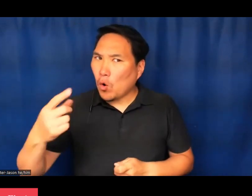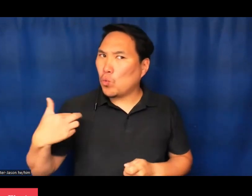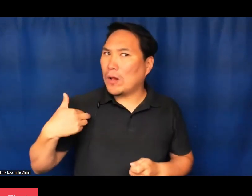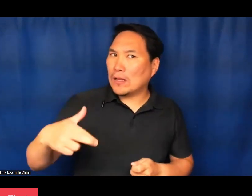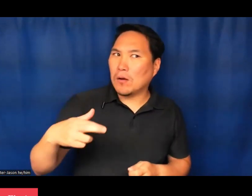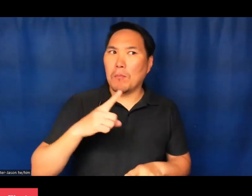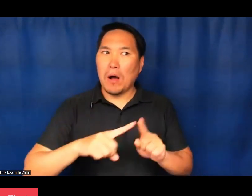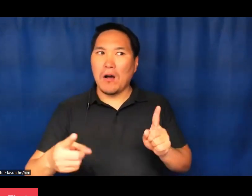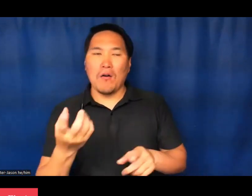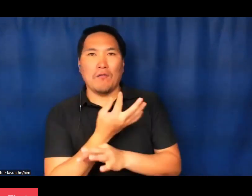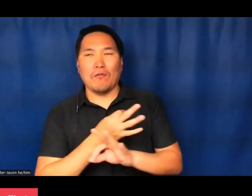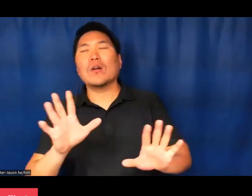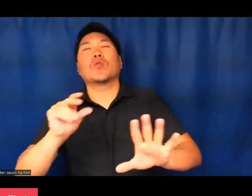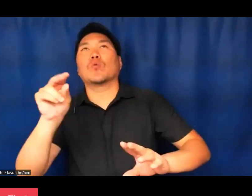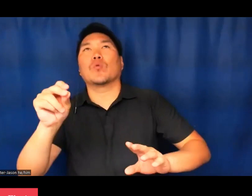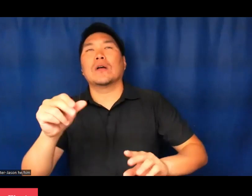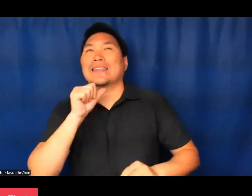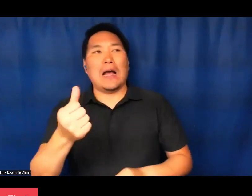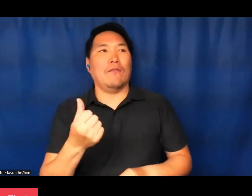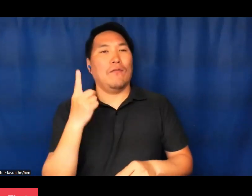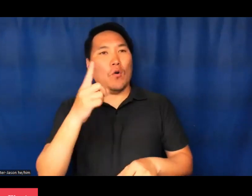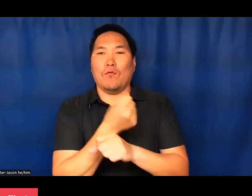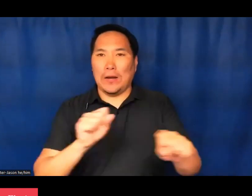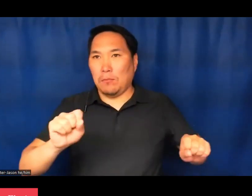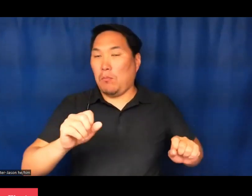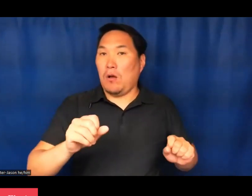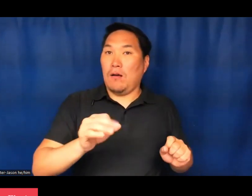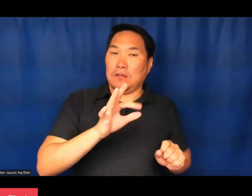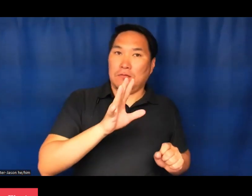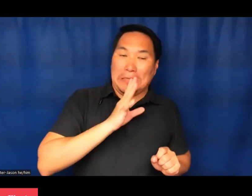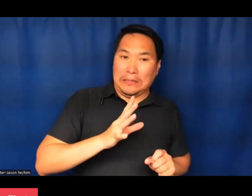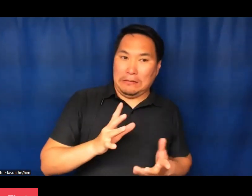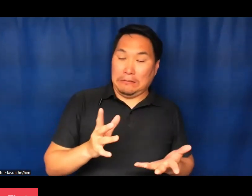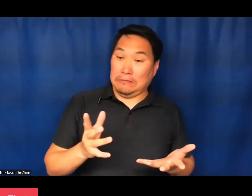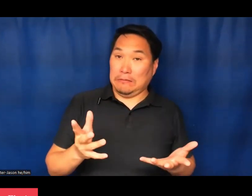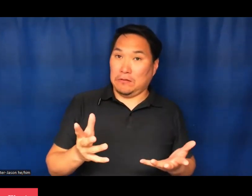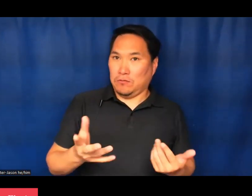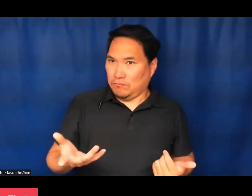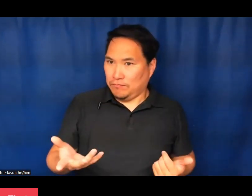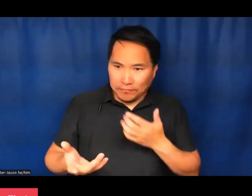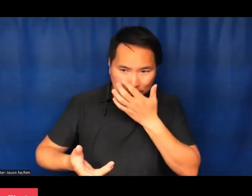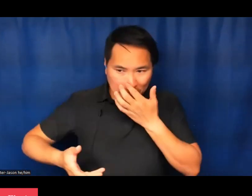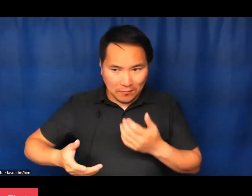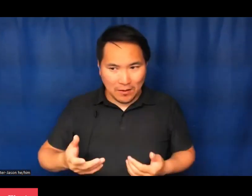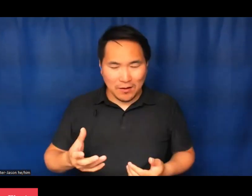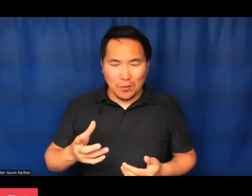I'm sorry, not under free exercise, but rather under free speech.And so what we expect is